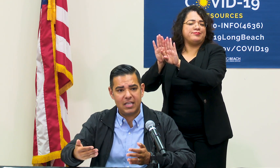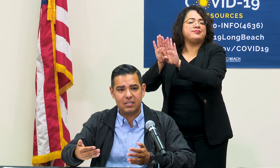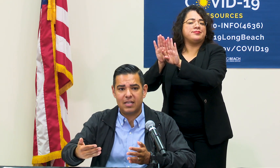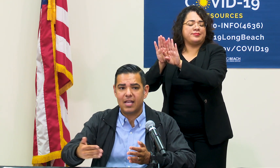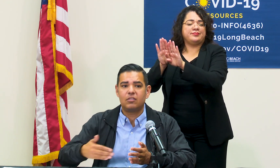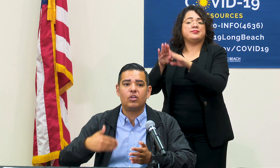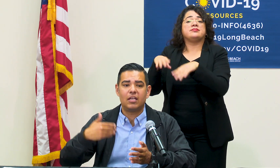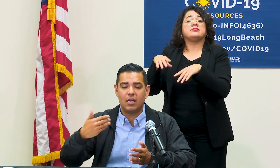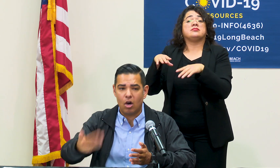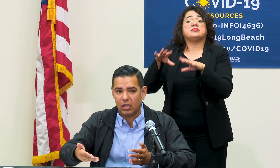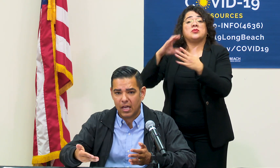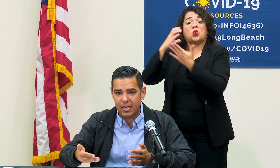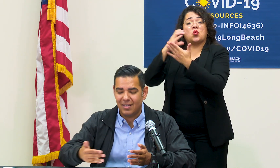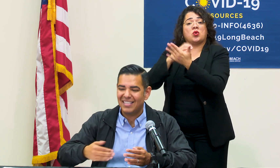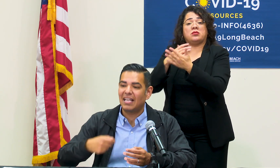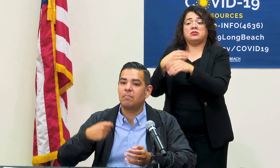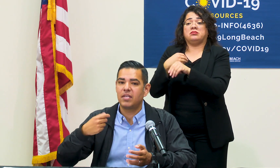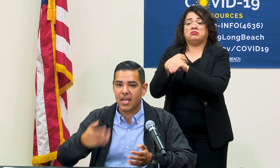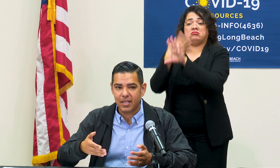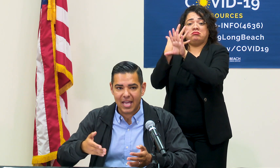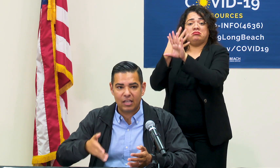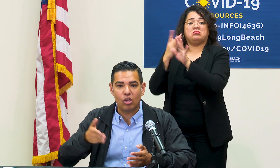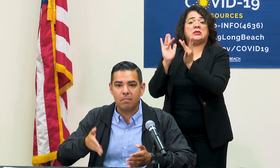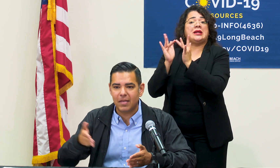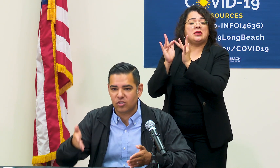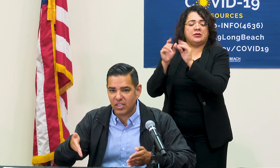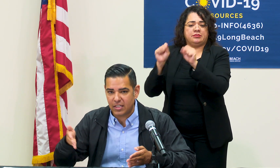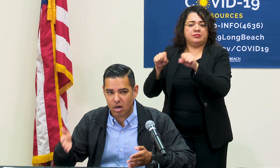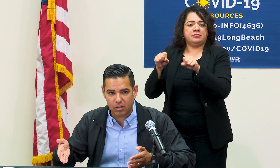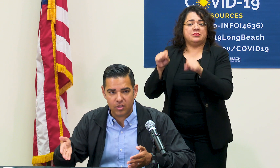internet in online time being in Long Beach City College